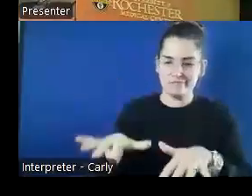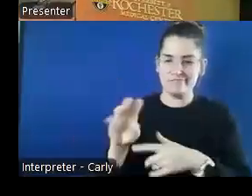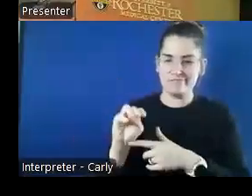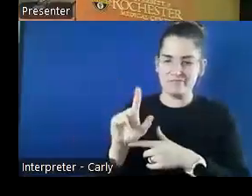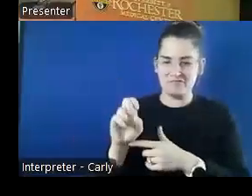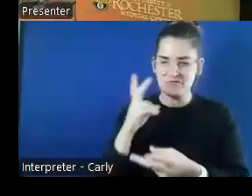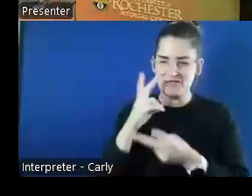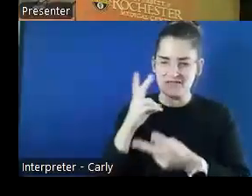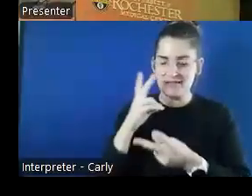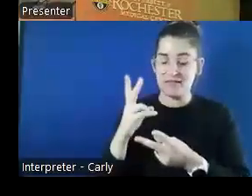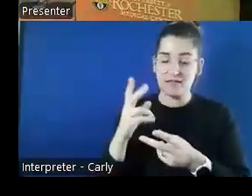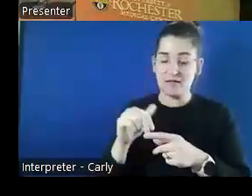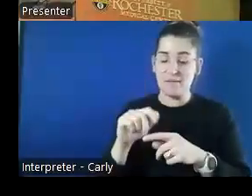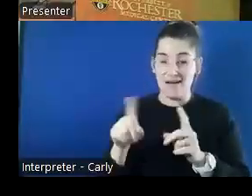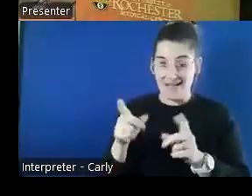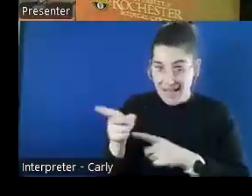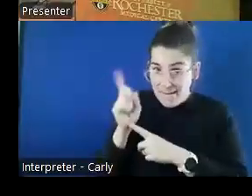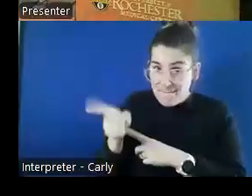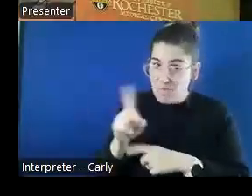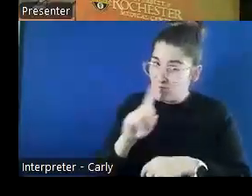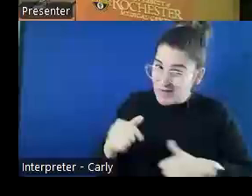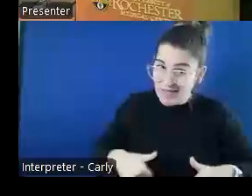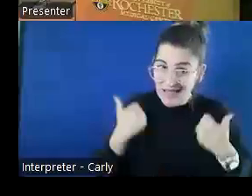it's really hard to practice but it's really helpful to see someone who's like really good